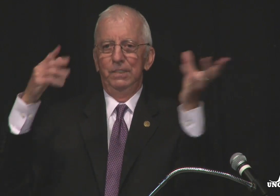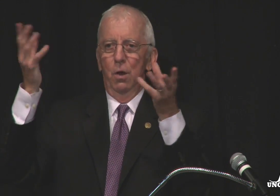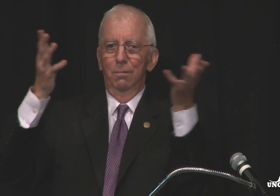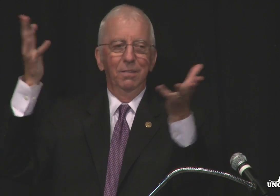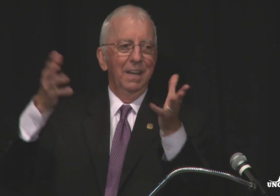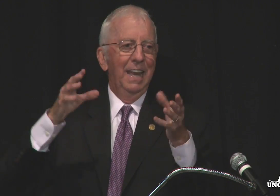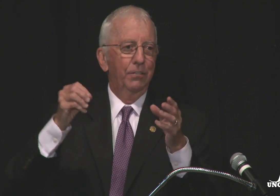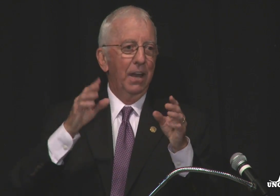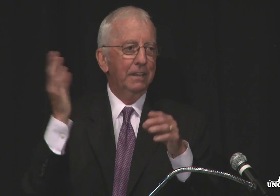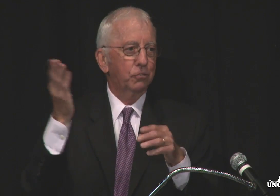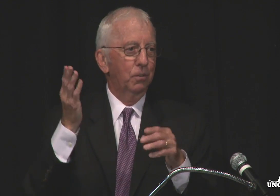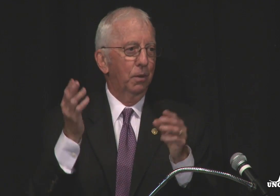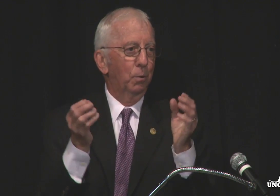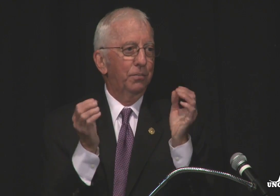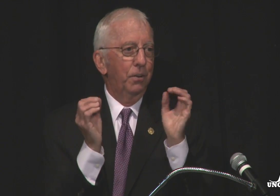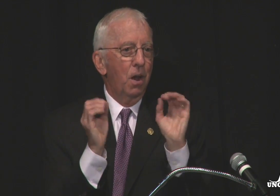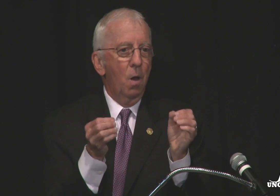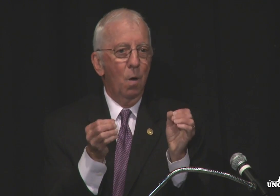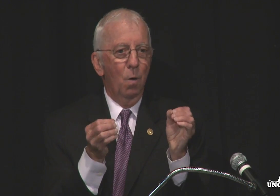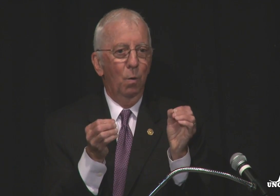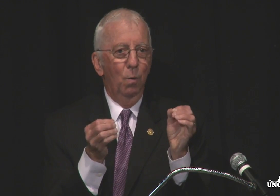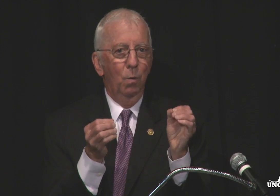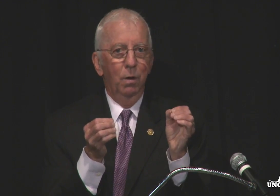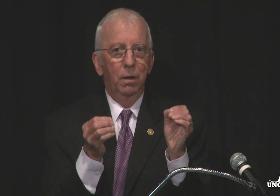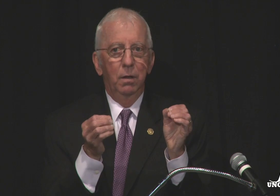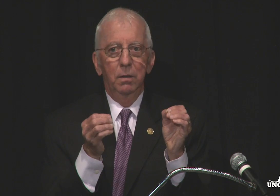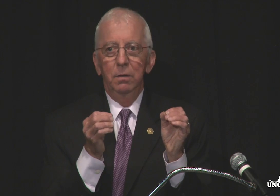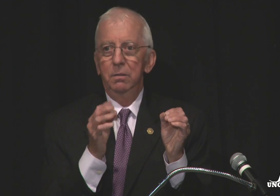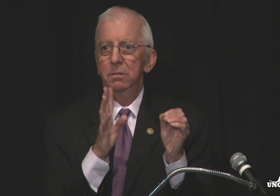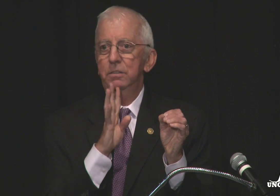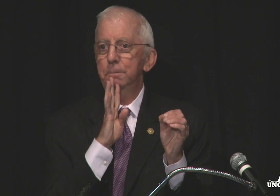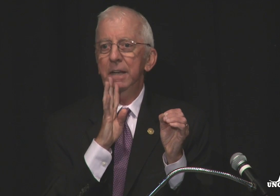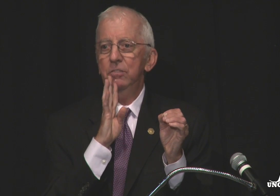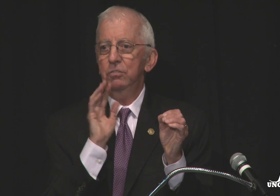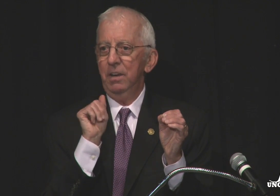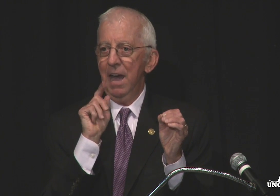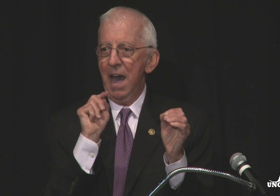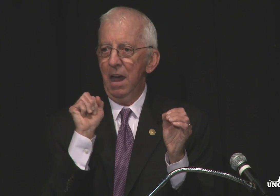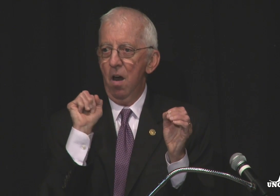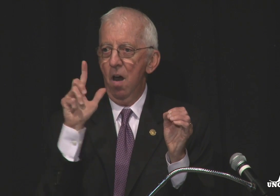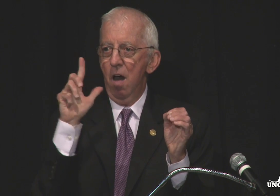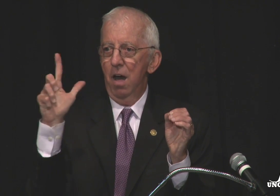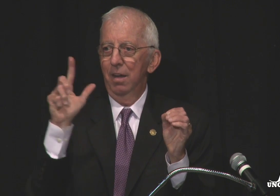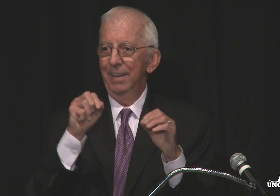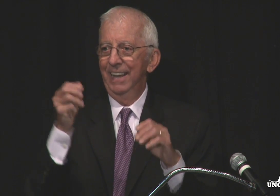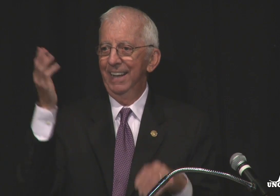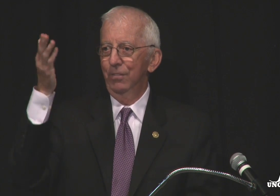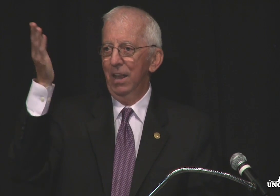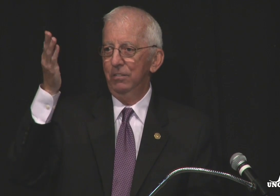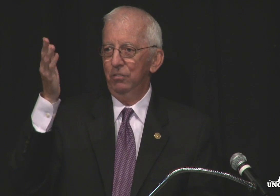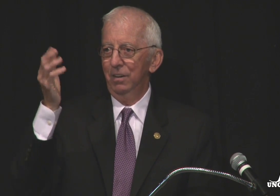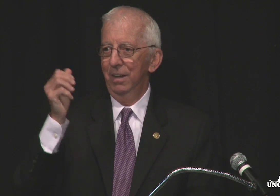You know his lecture, there was no speech at all in his lecture.